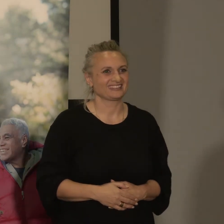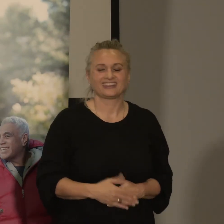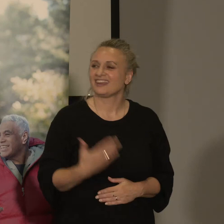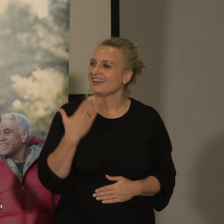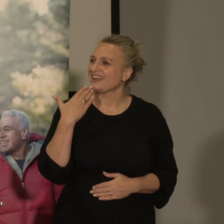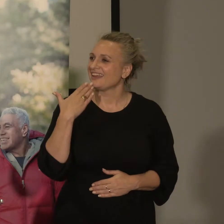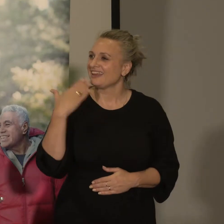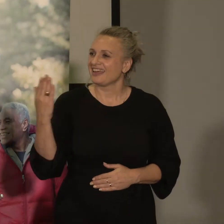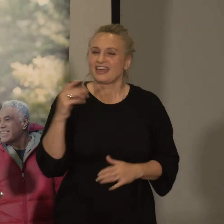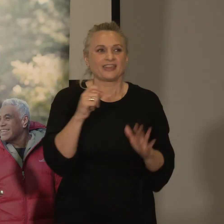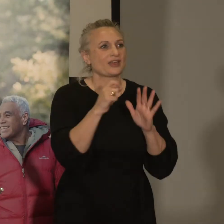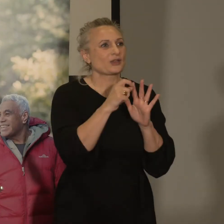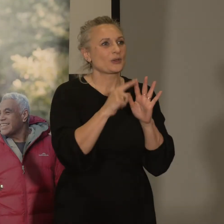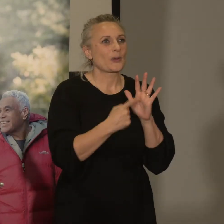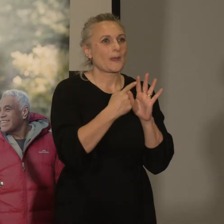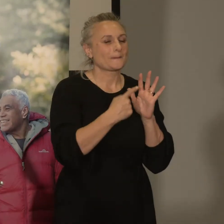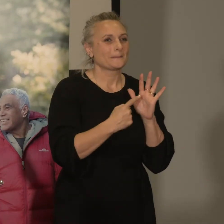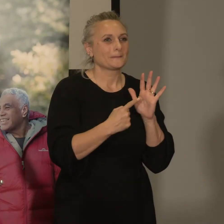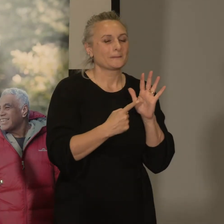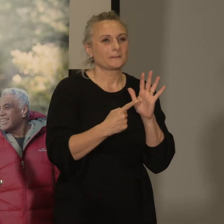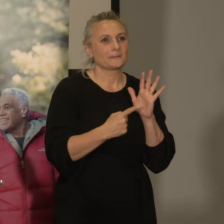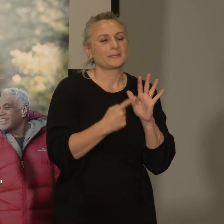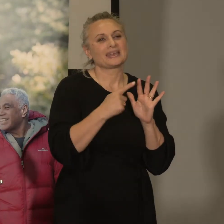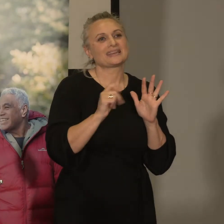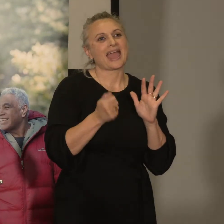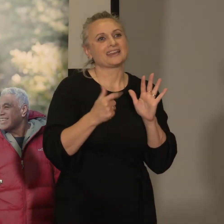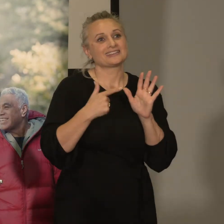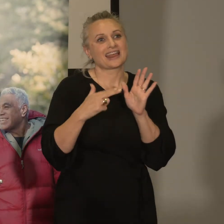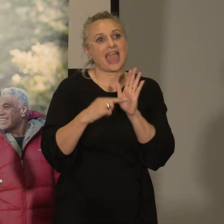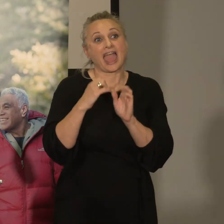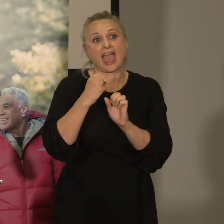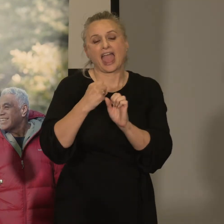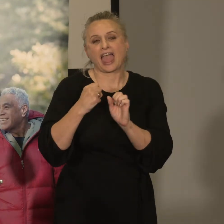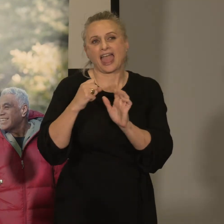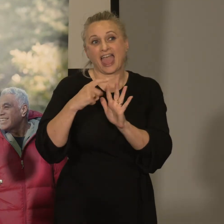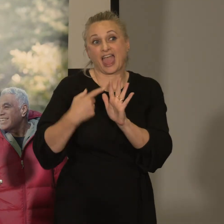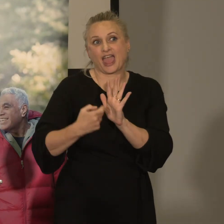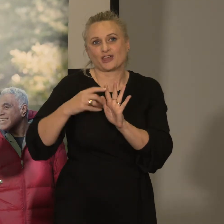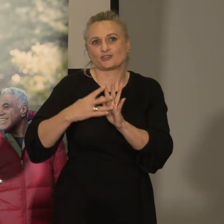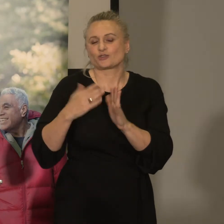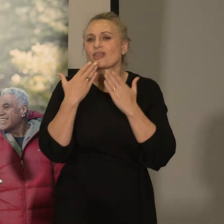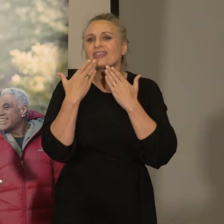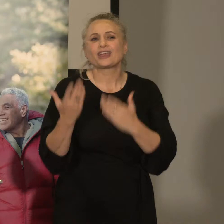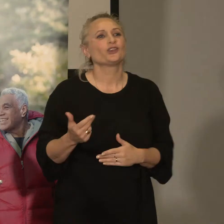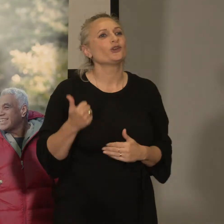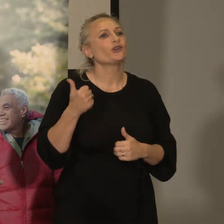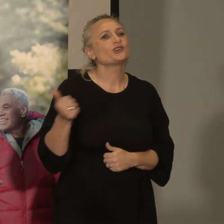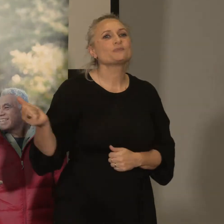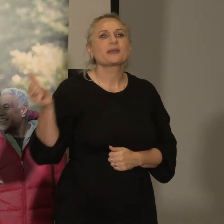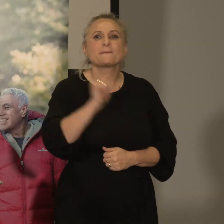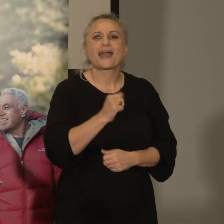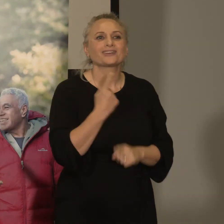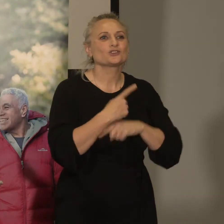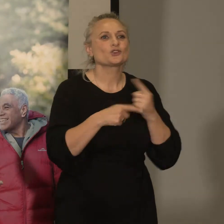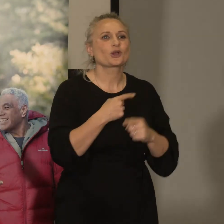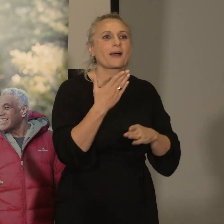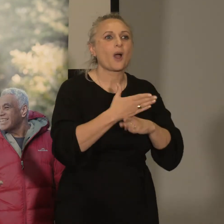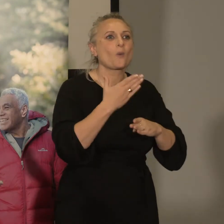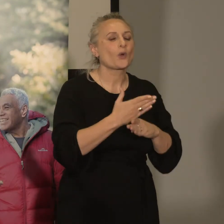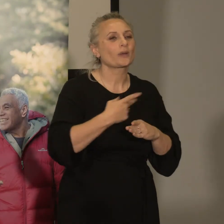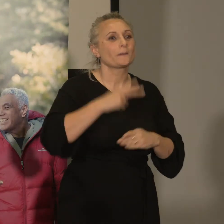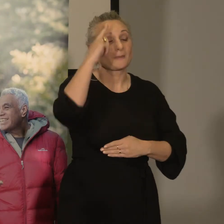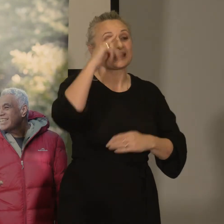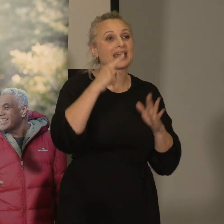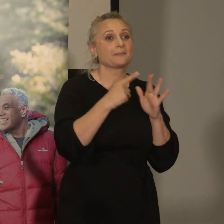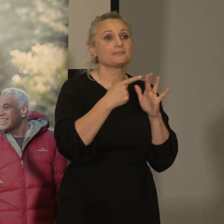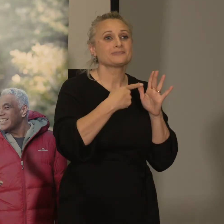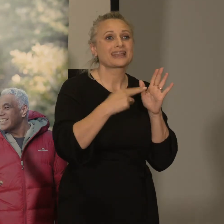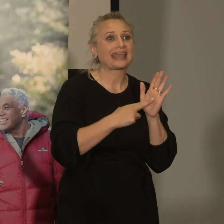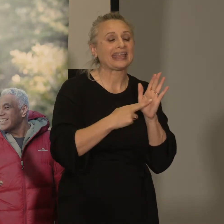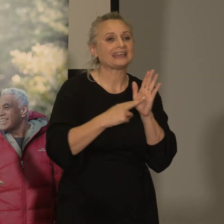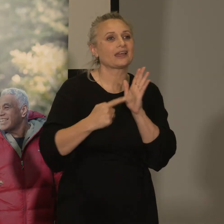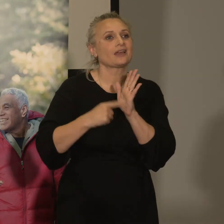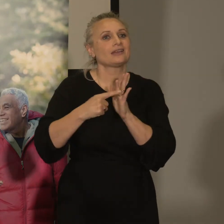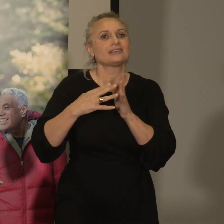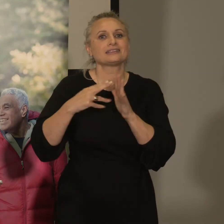Thank you Pete and Andrew.